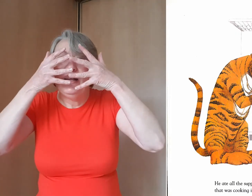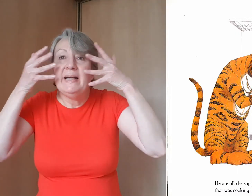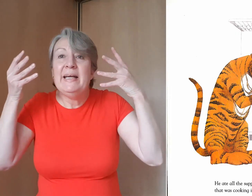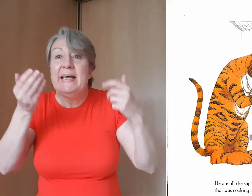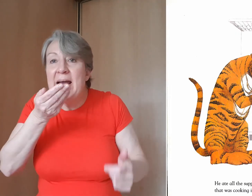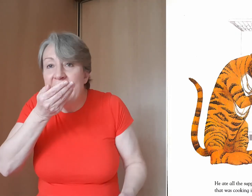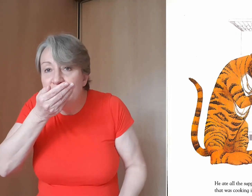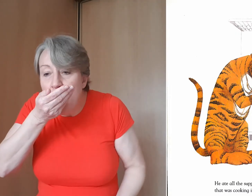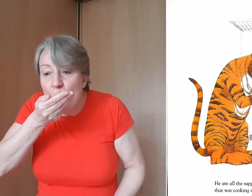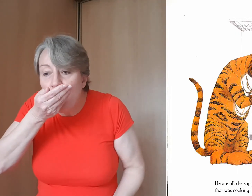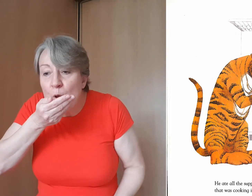he ate